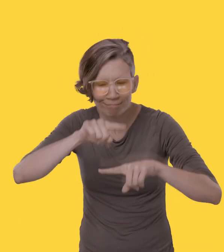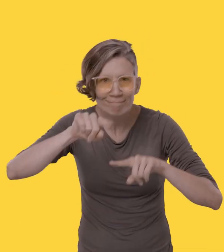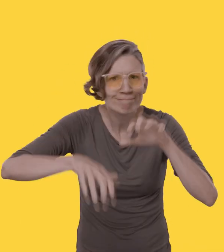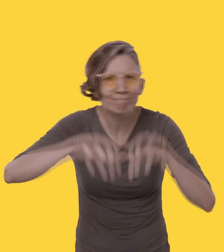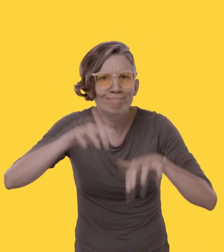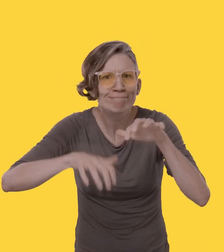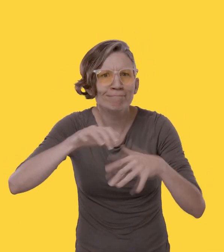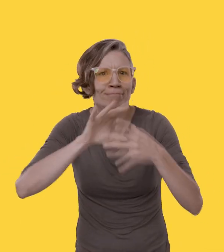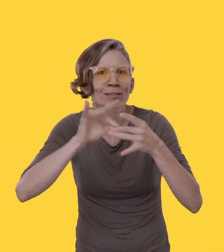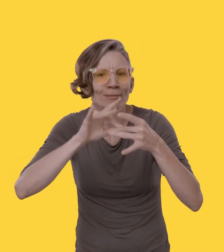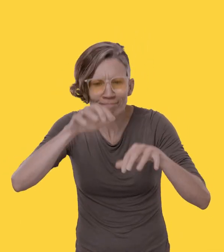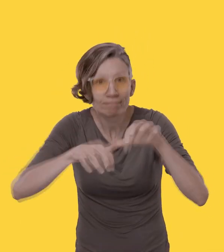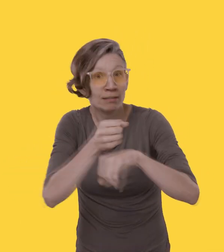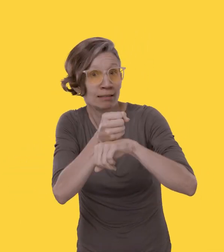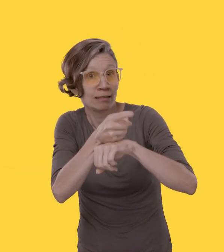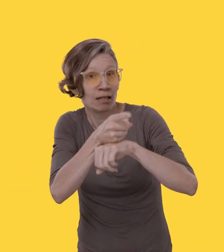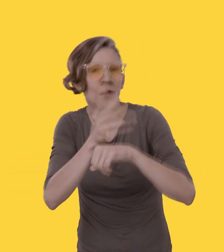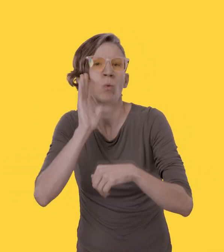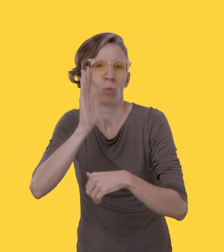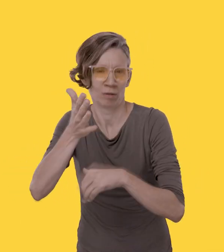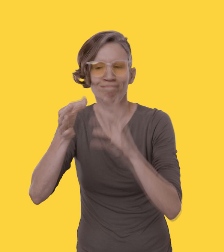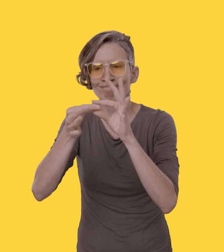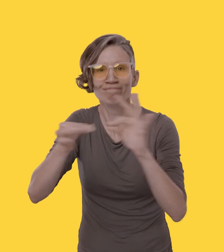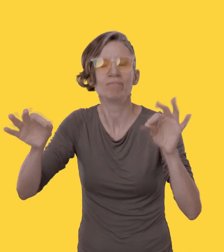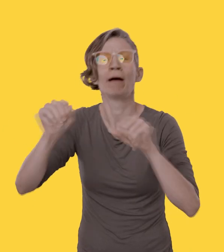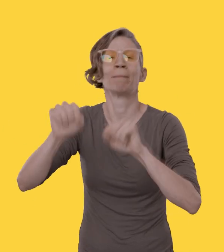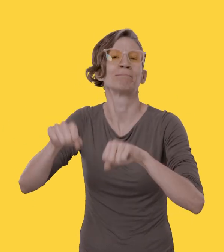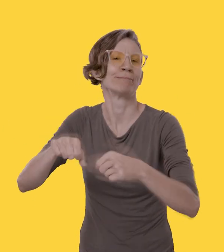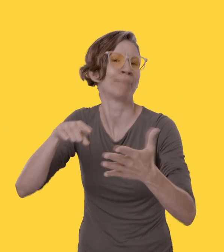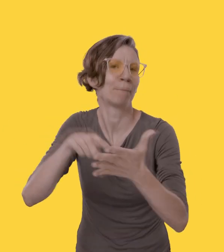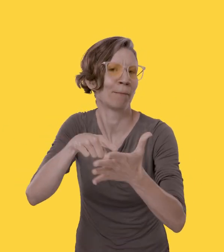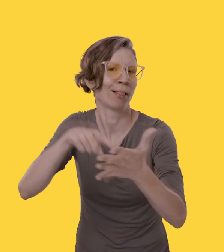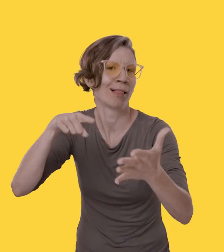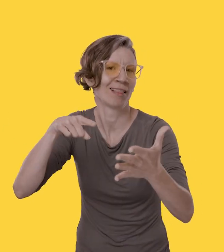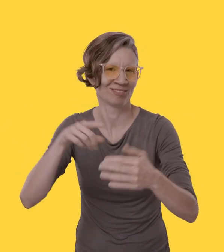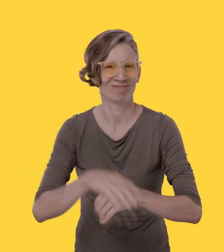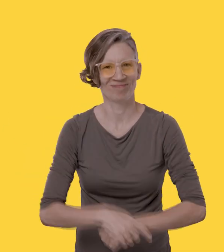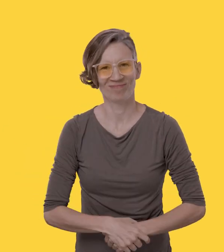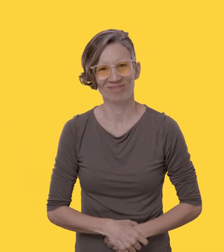for your provider via MyChart. That message will tell you that it's possible that your message could be billable.